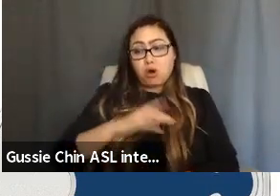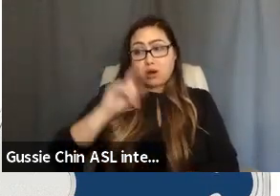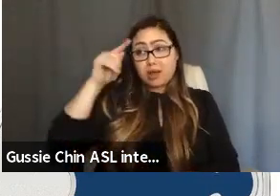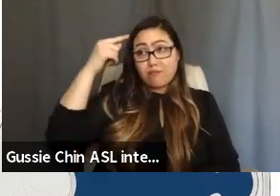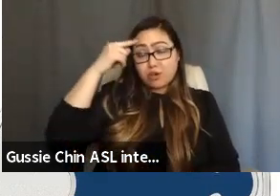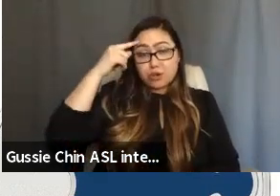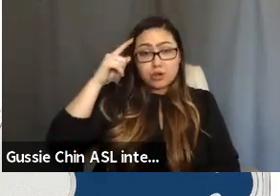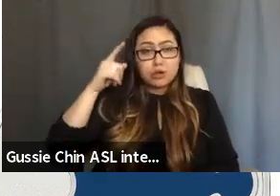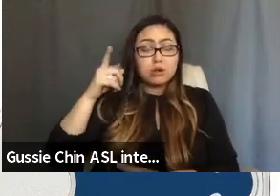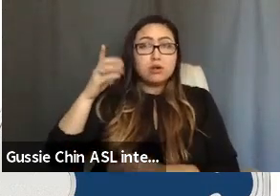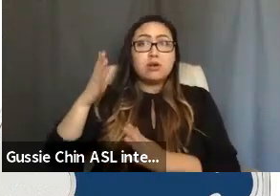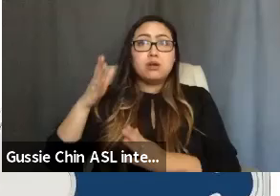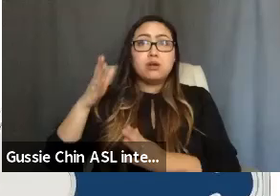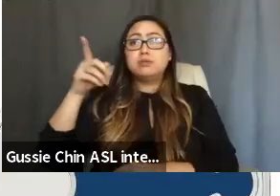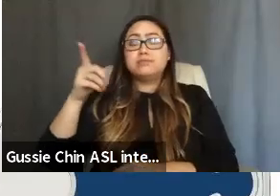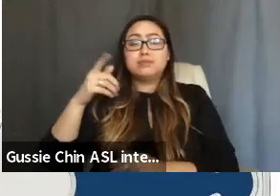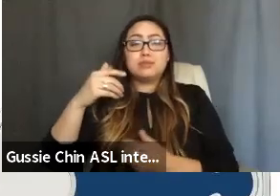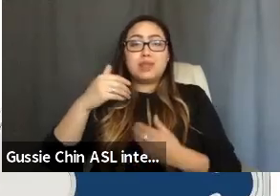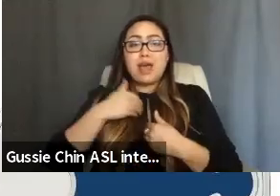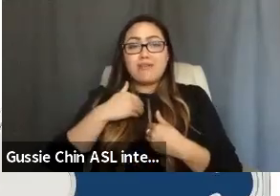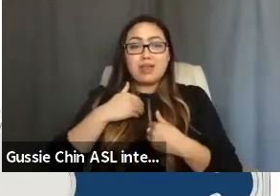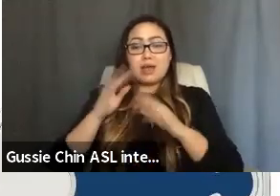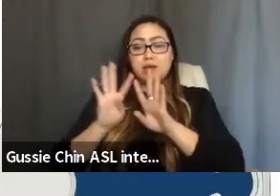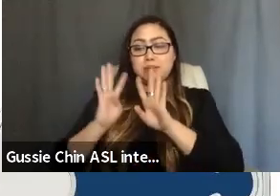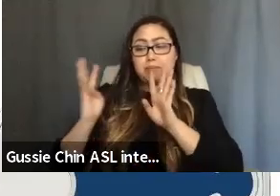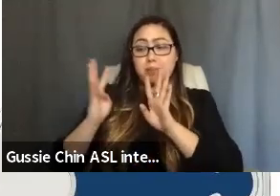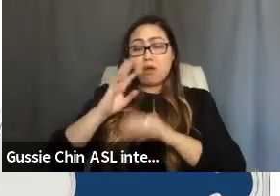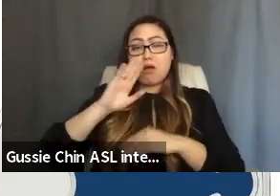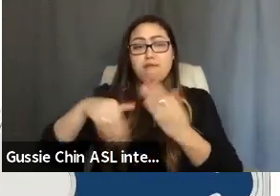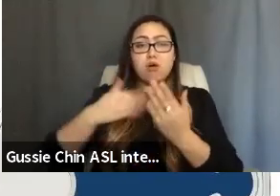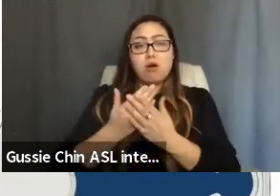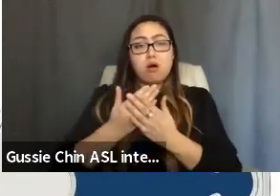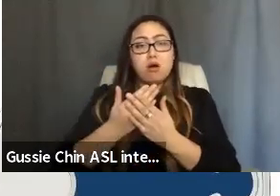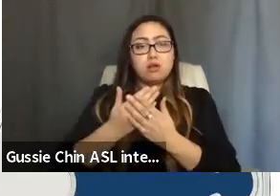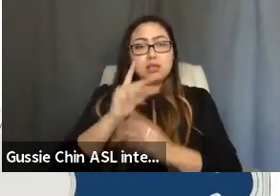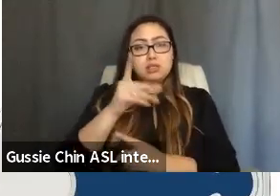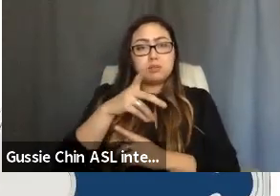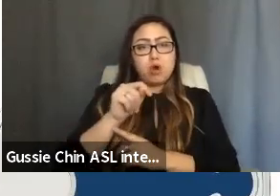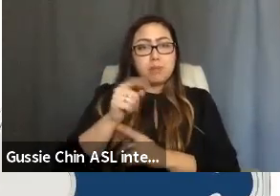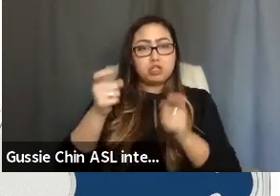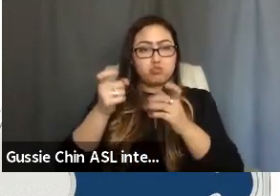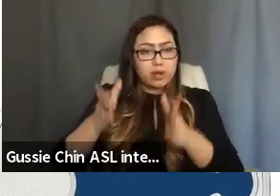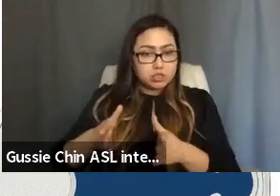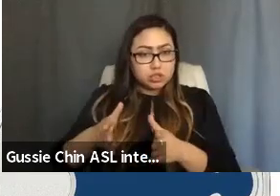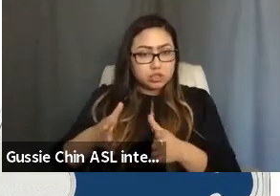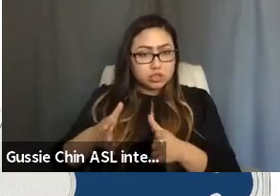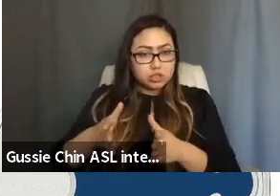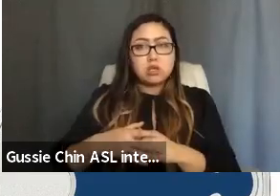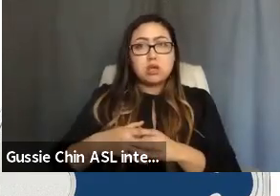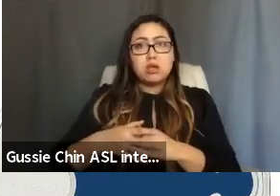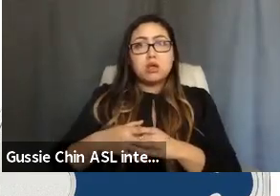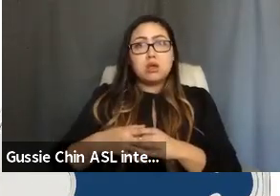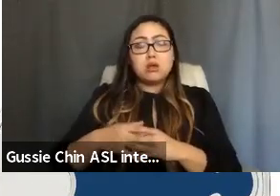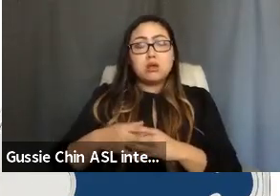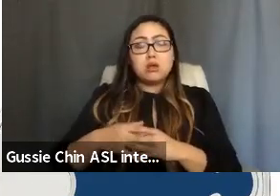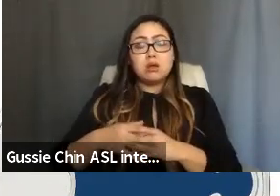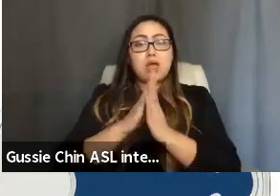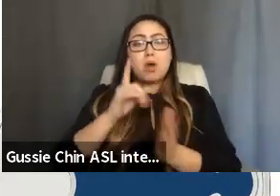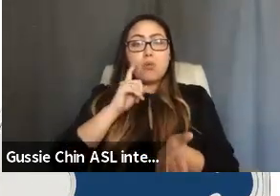a cabinet of all of the department directors, that became a recognition place where, oh,